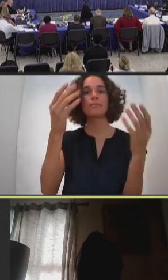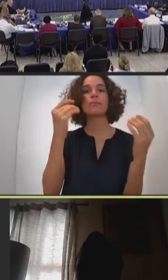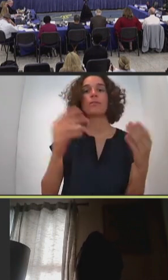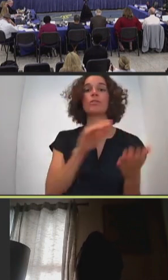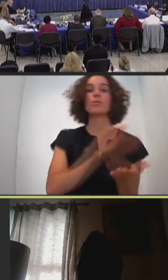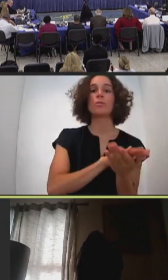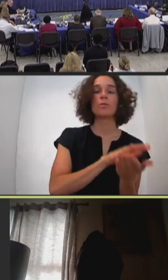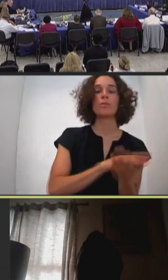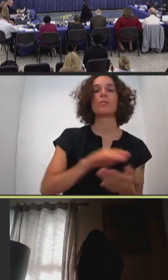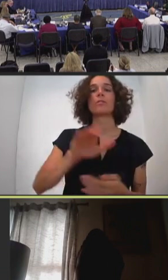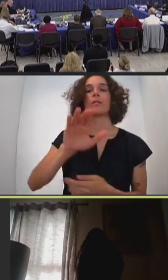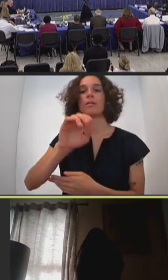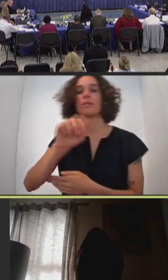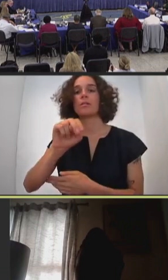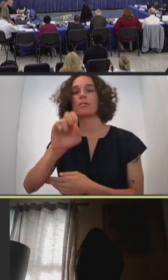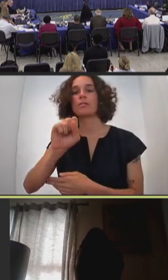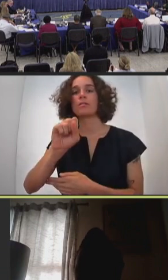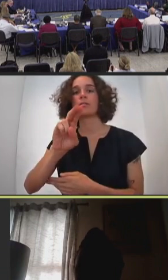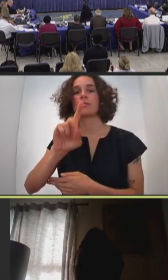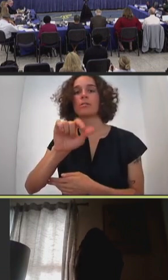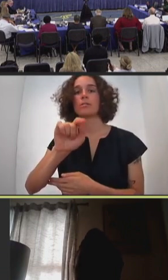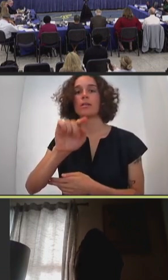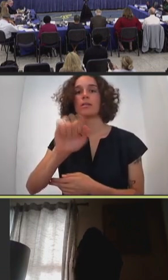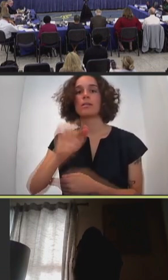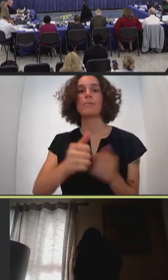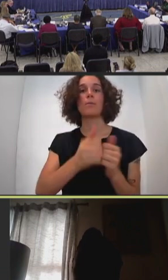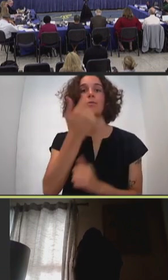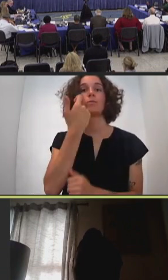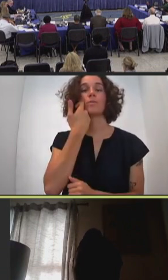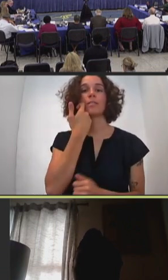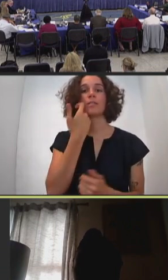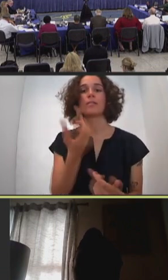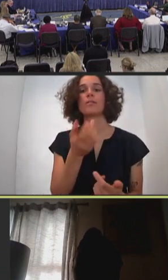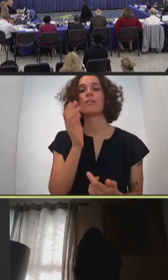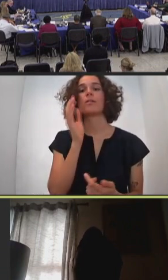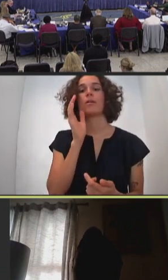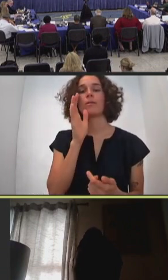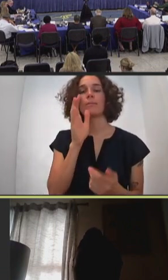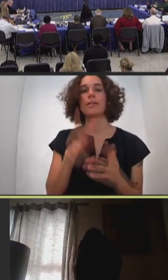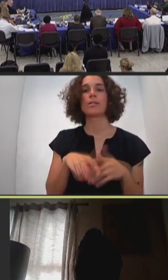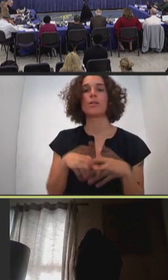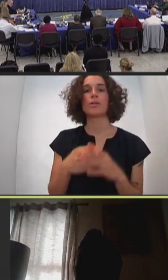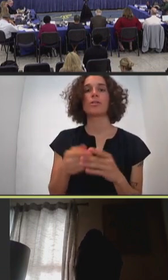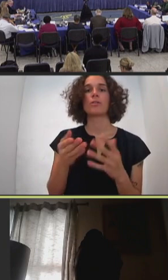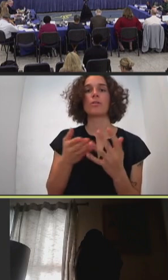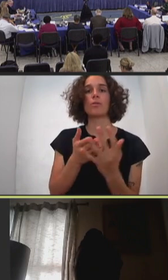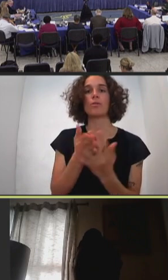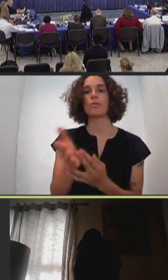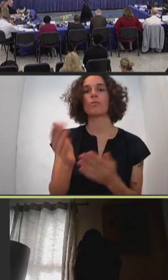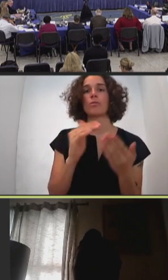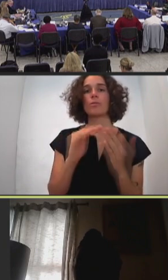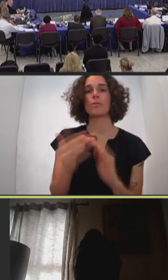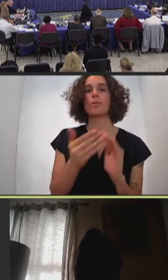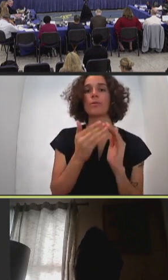And the most recent one being -- starting to go into the community -- the communities with our